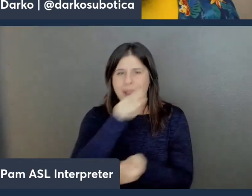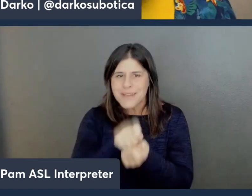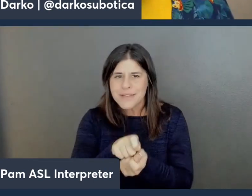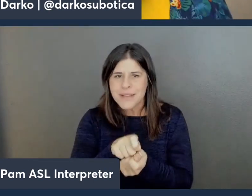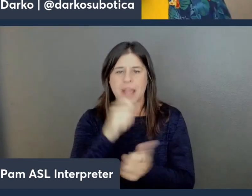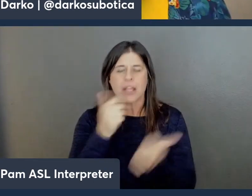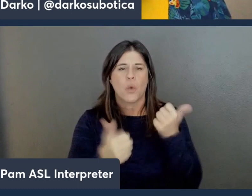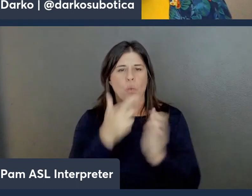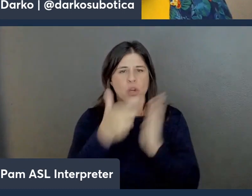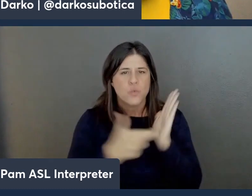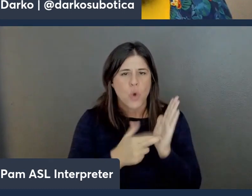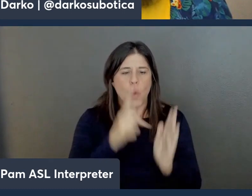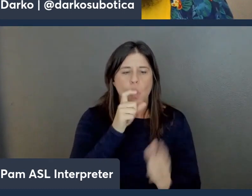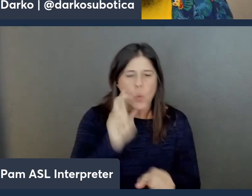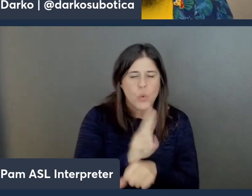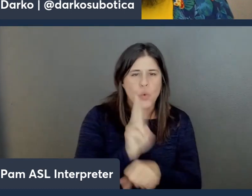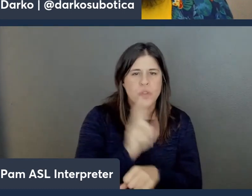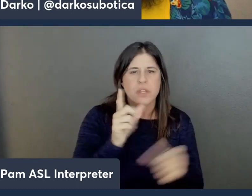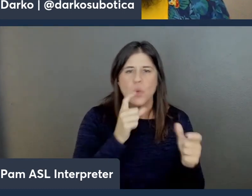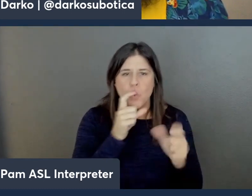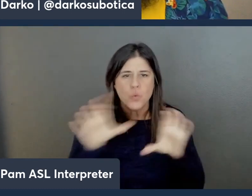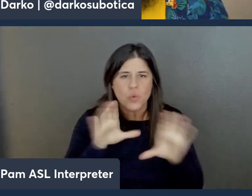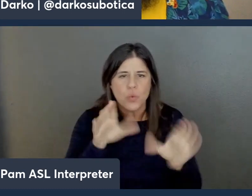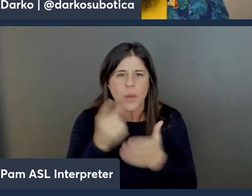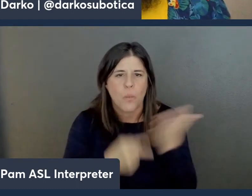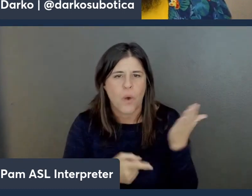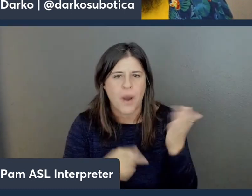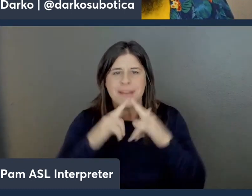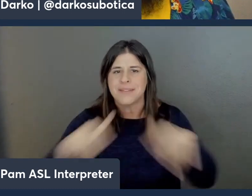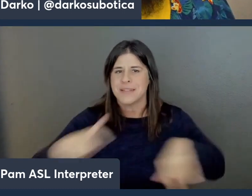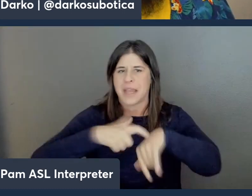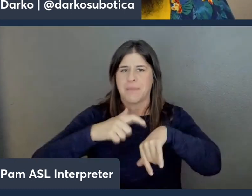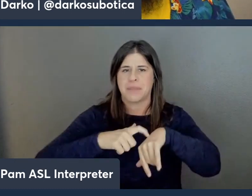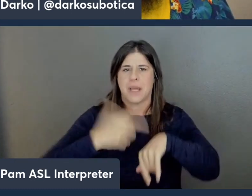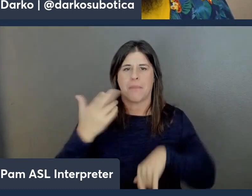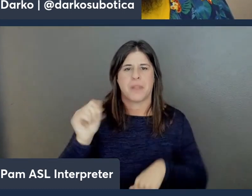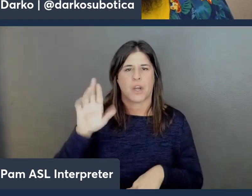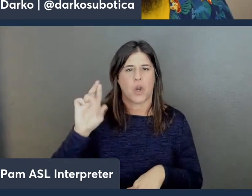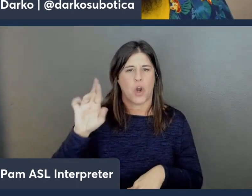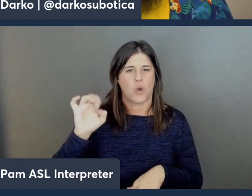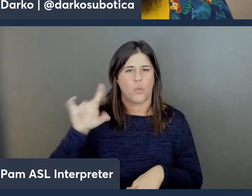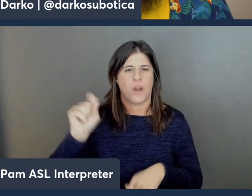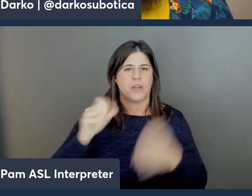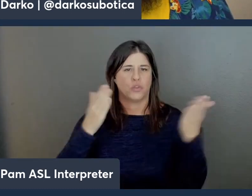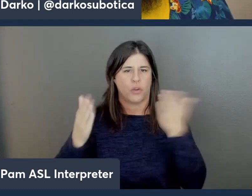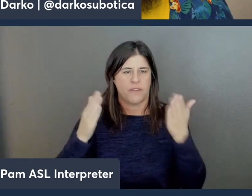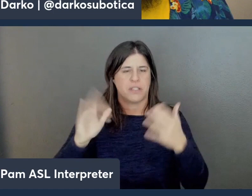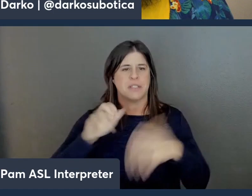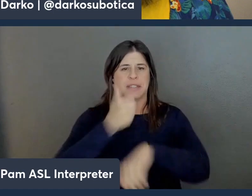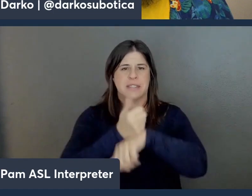by which user? At the same time, the Channel Guardrail policies put controls around what is allowed, what is not allowed,